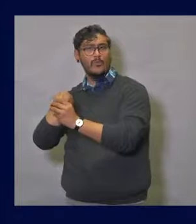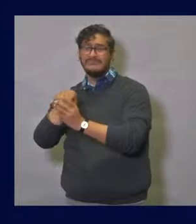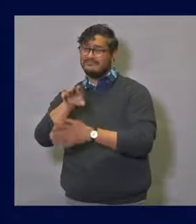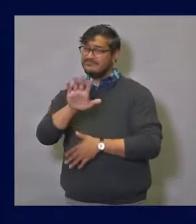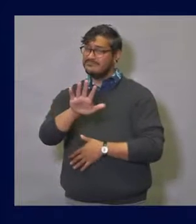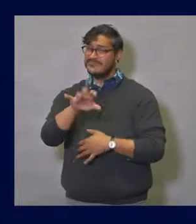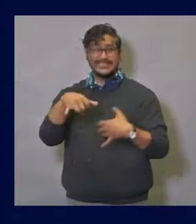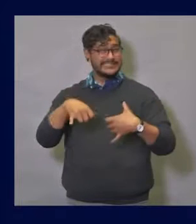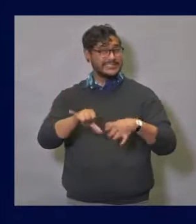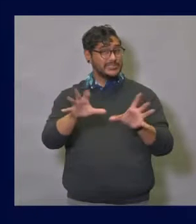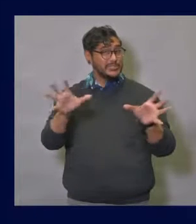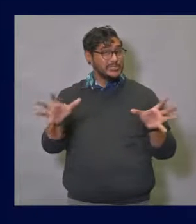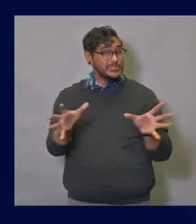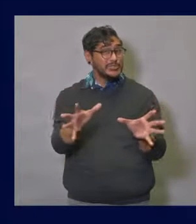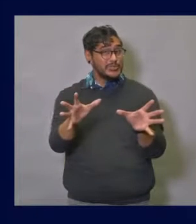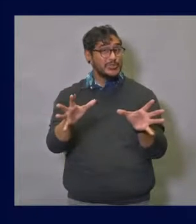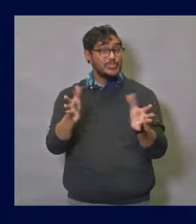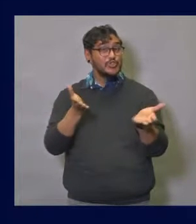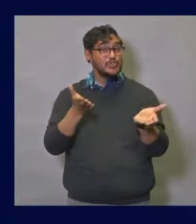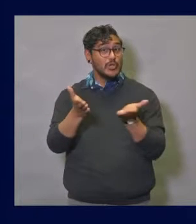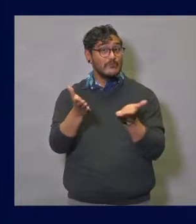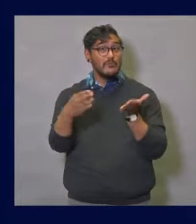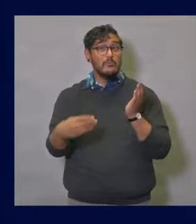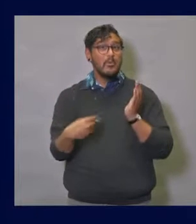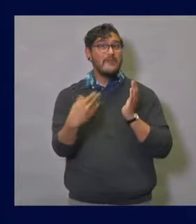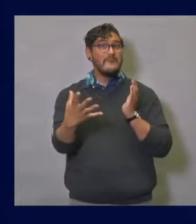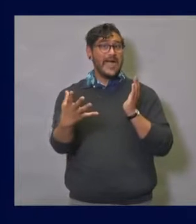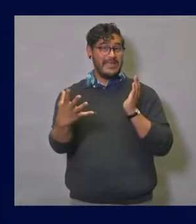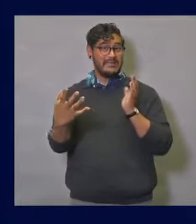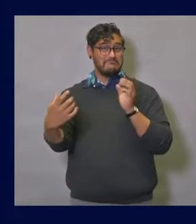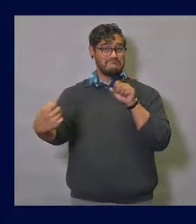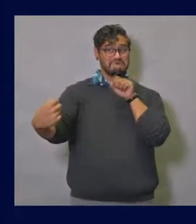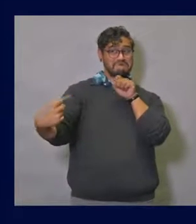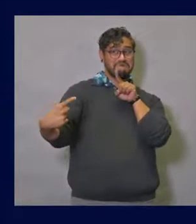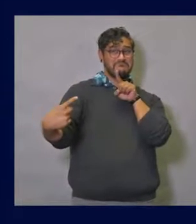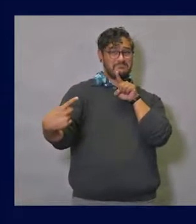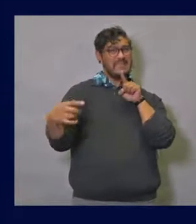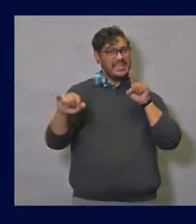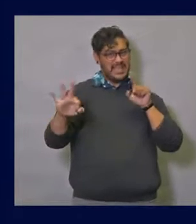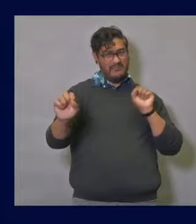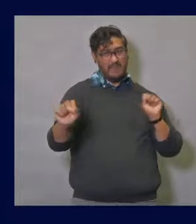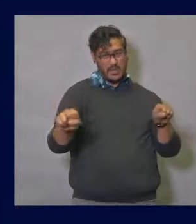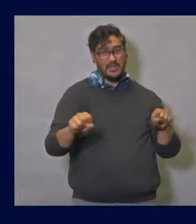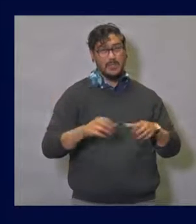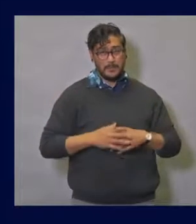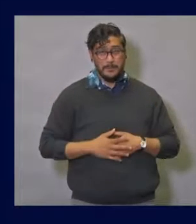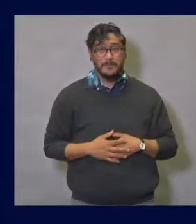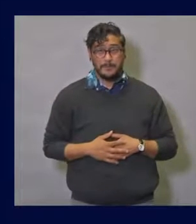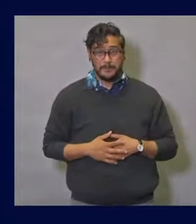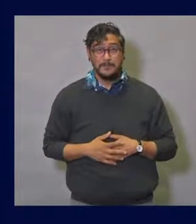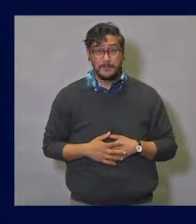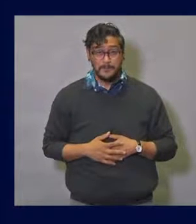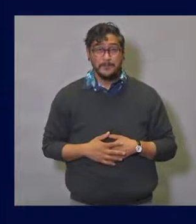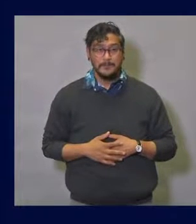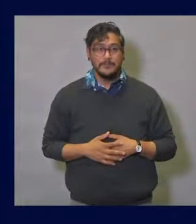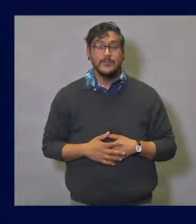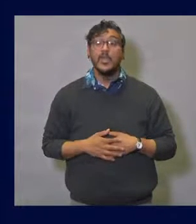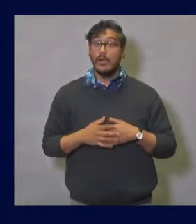TO THOSE IN THE COMMUNITY. WE DO STILL ENCOURAGE FOR SERVICES TO BE PROVIDED REMOTELY